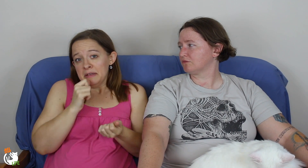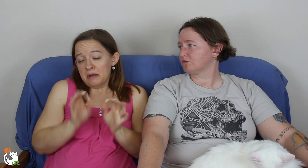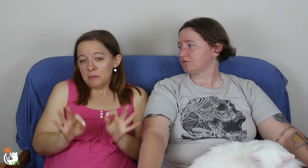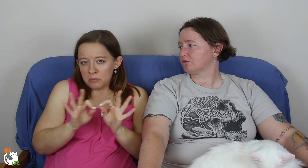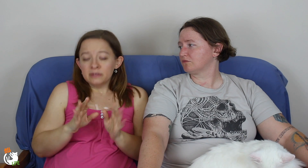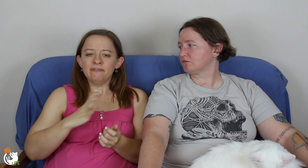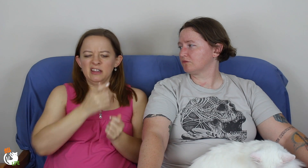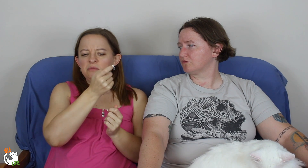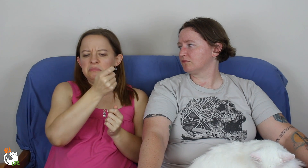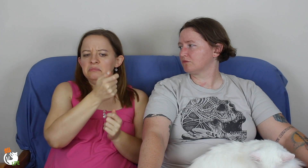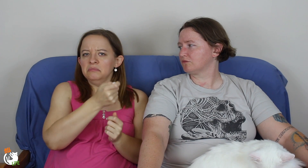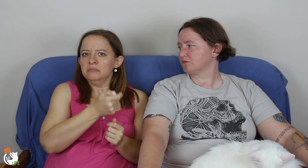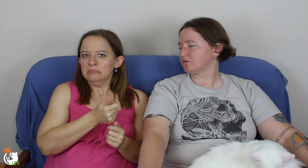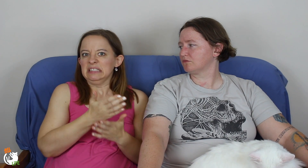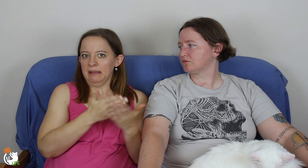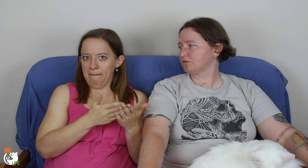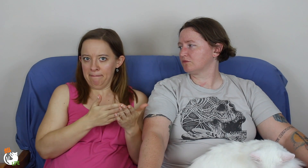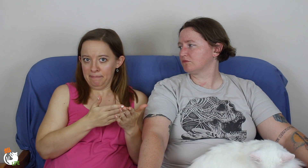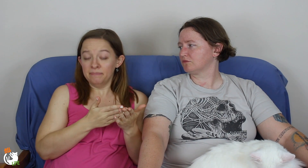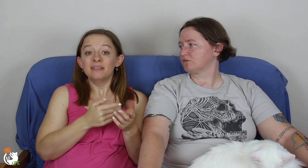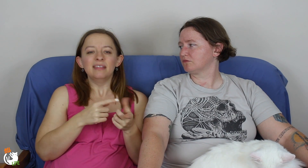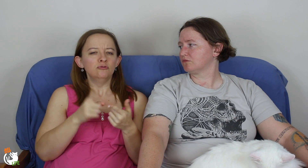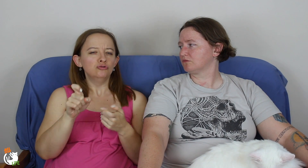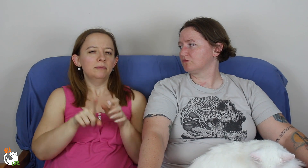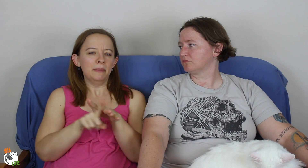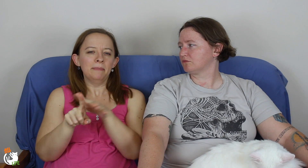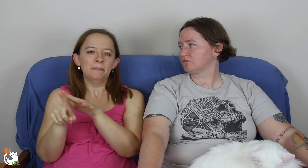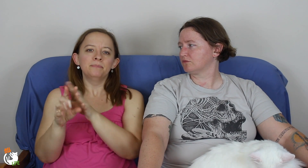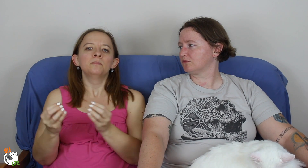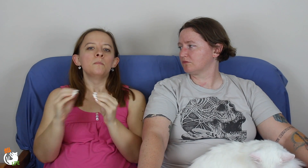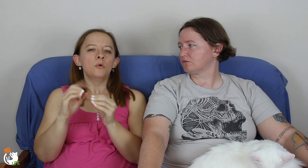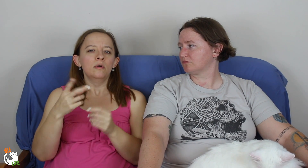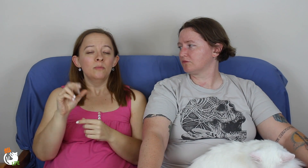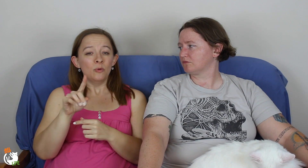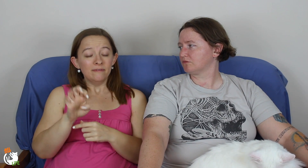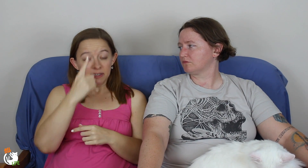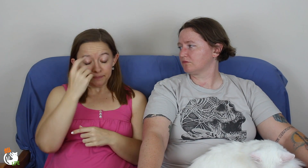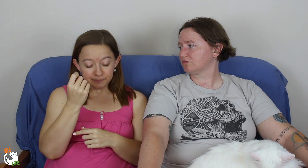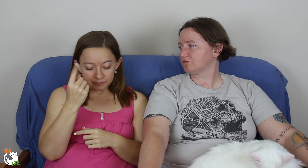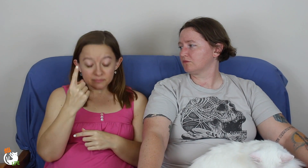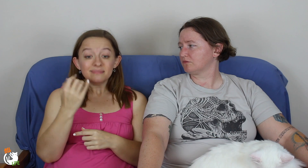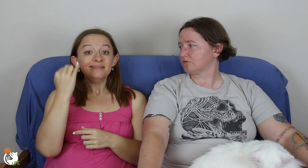Again, maybe not that important. So take off some of the items and then you should have more profiles pop up.